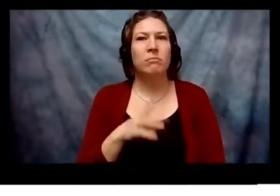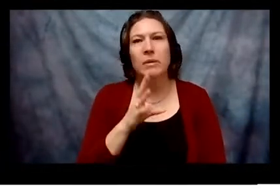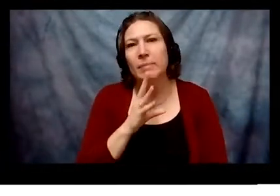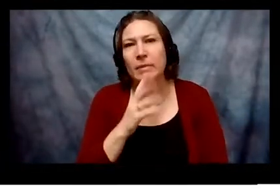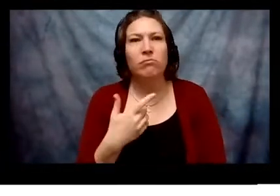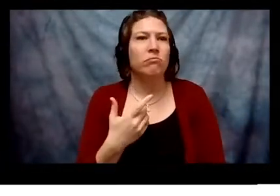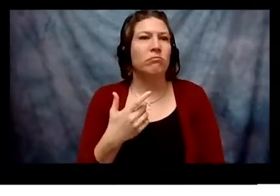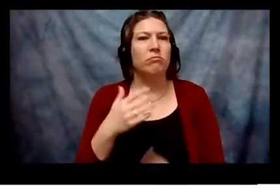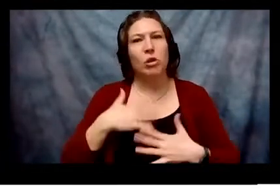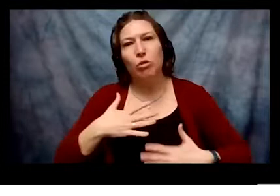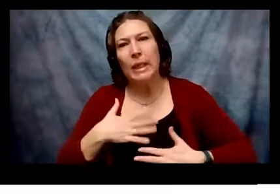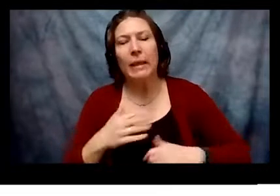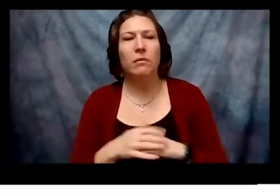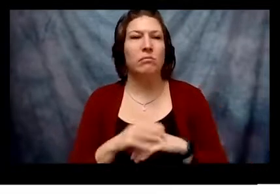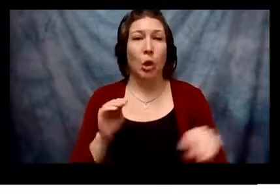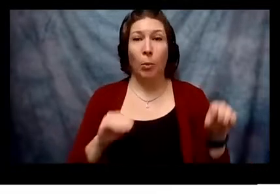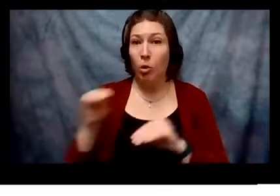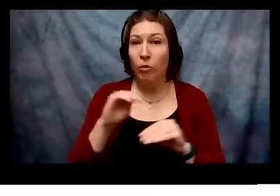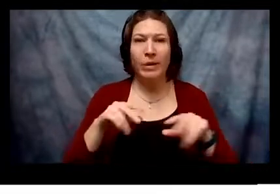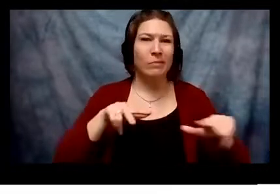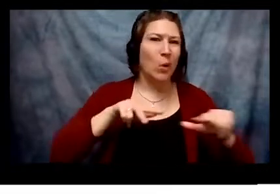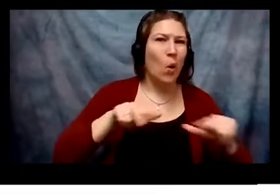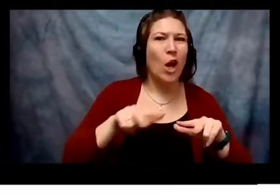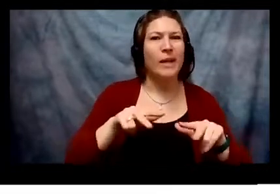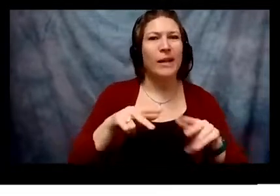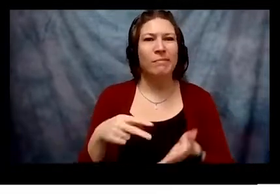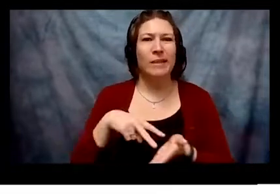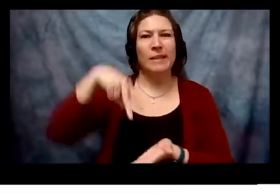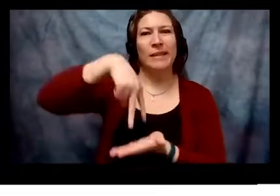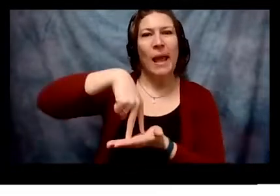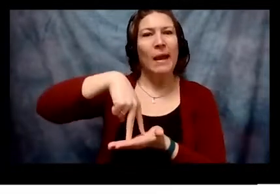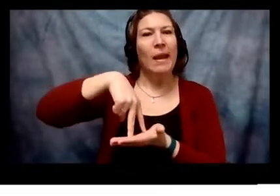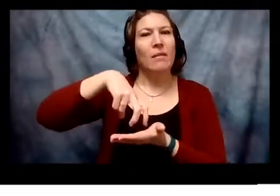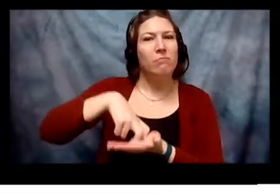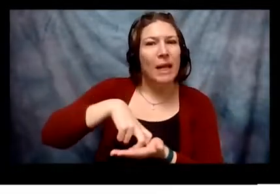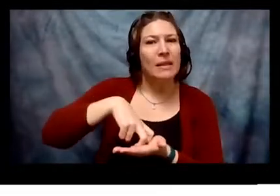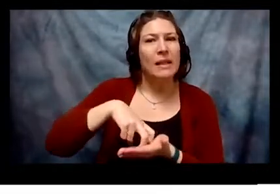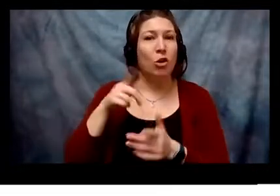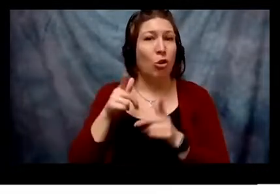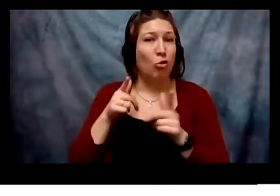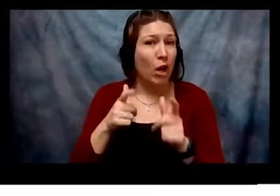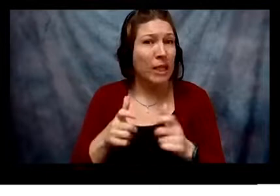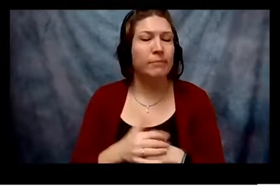walking, standing, lifting, bending, running. Cognitive function,